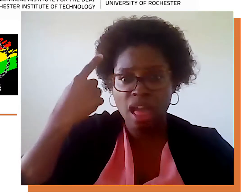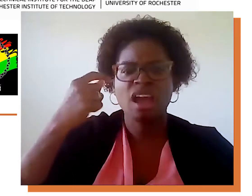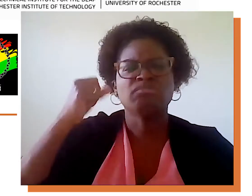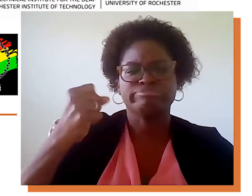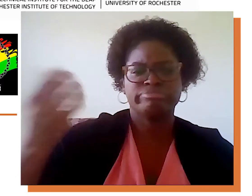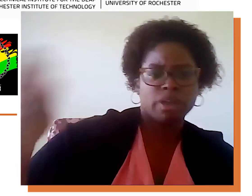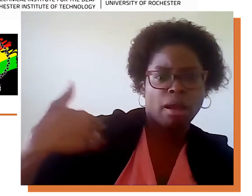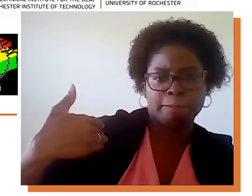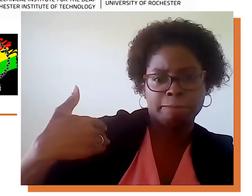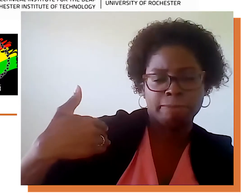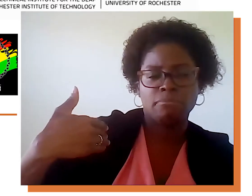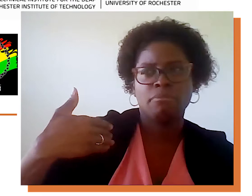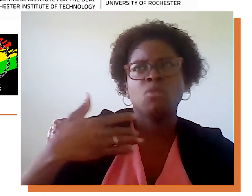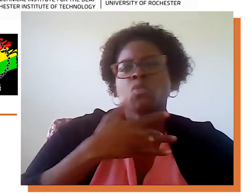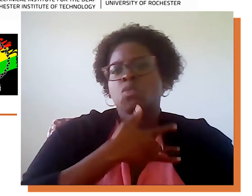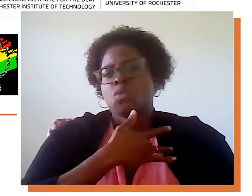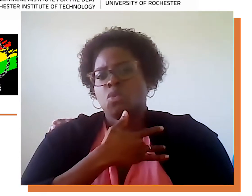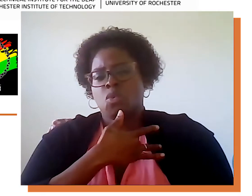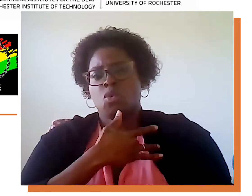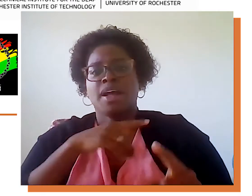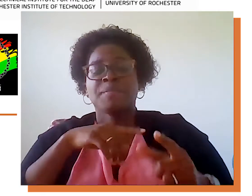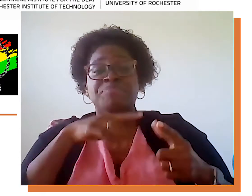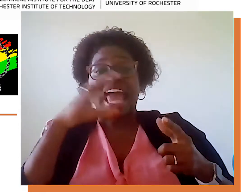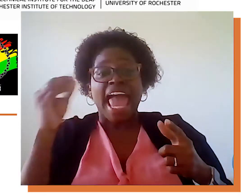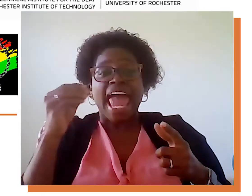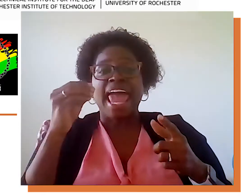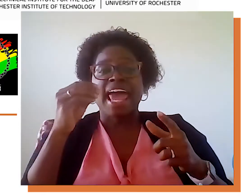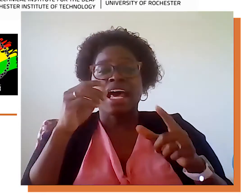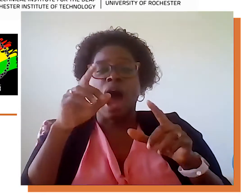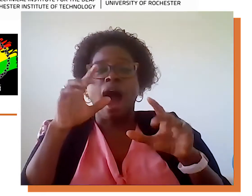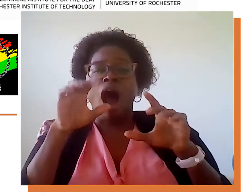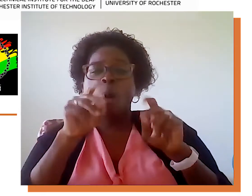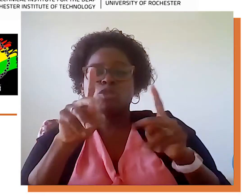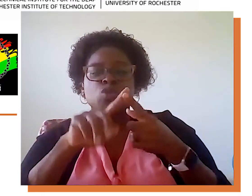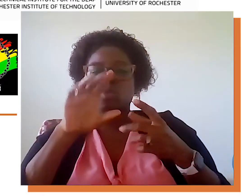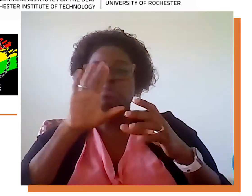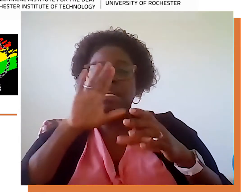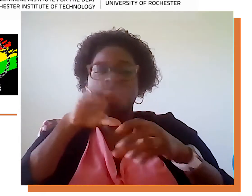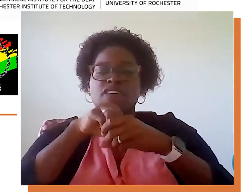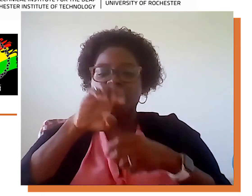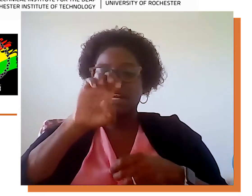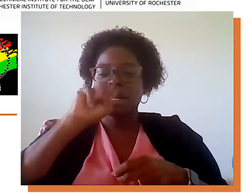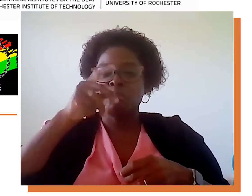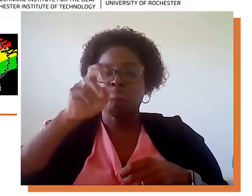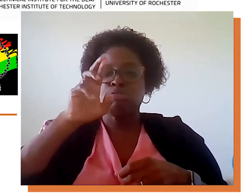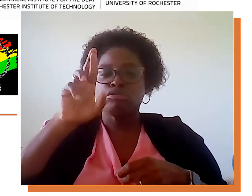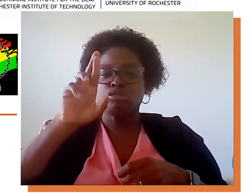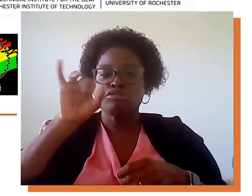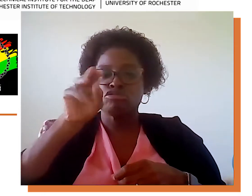If you were black and you were an N.T.I.D. student, you were welcome to join Ebony Club. And we were a family.